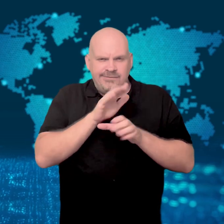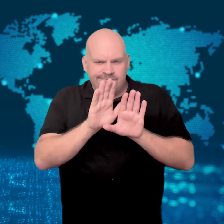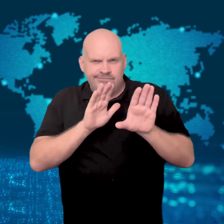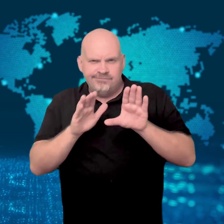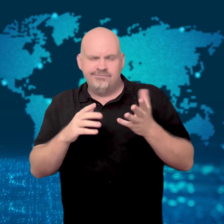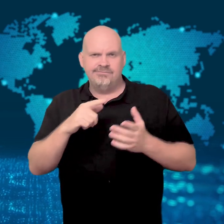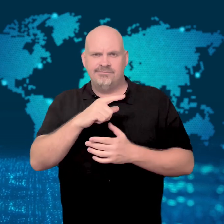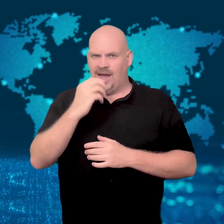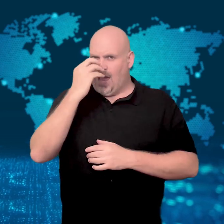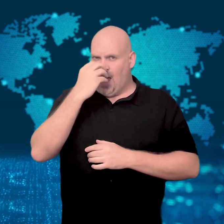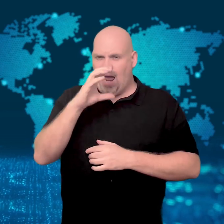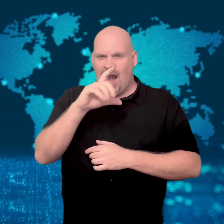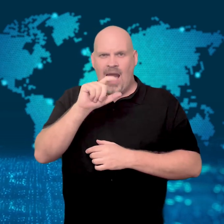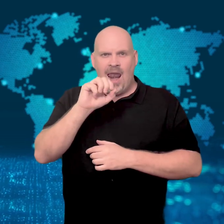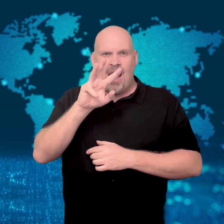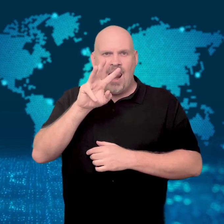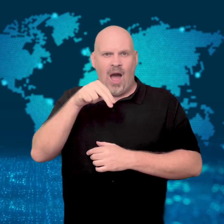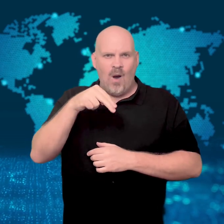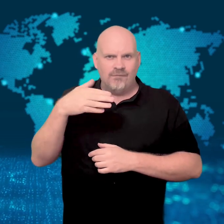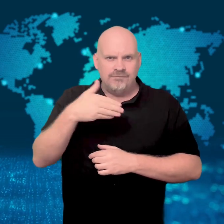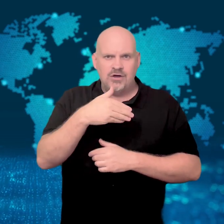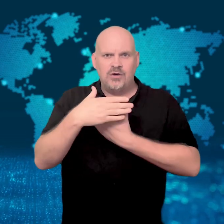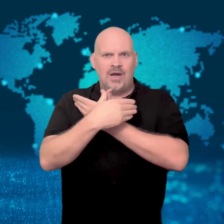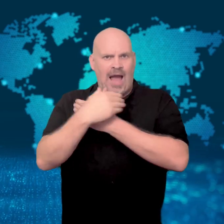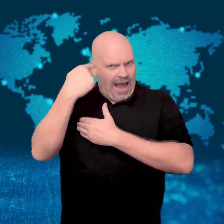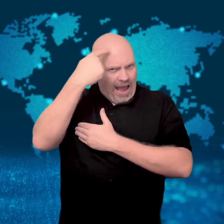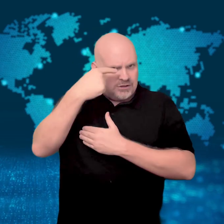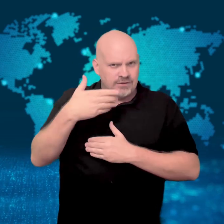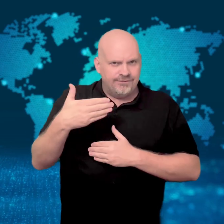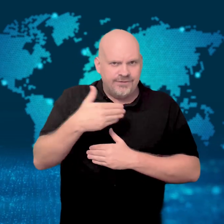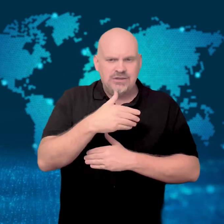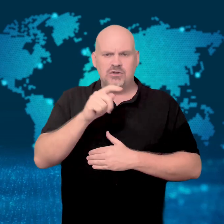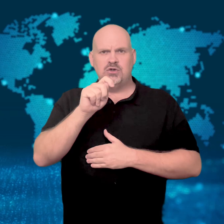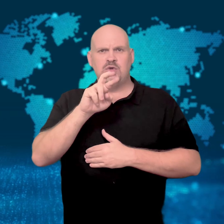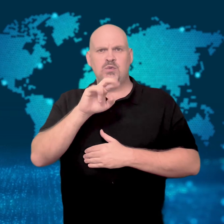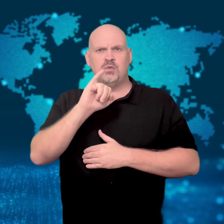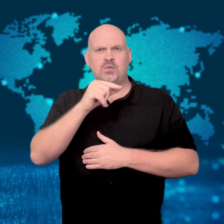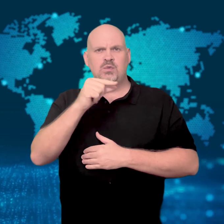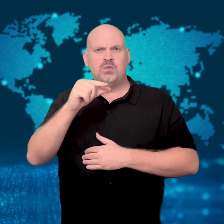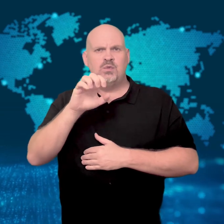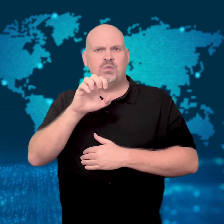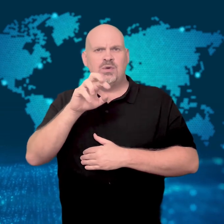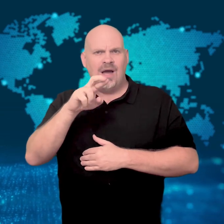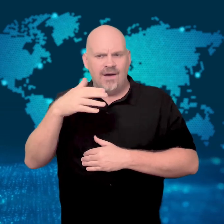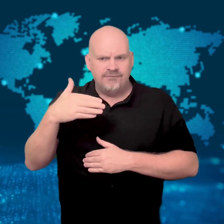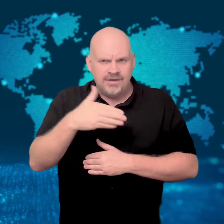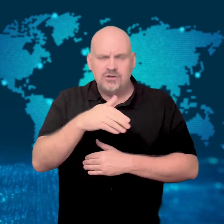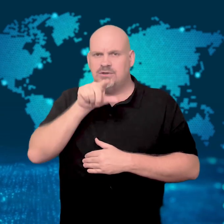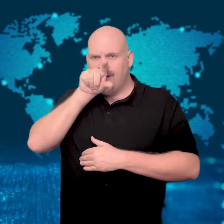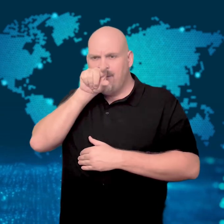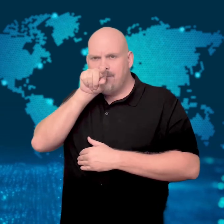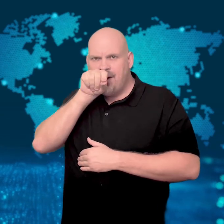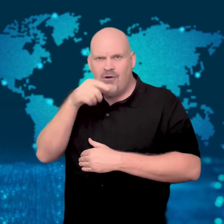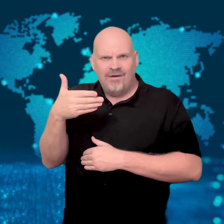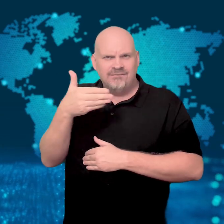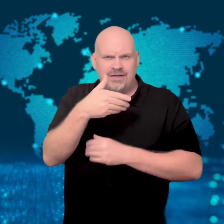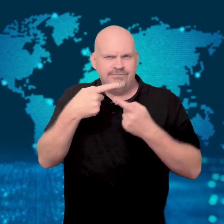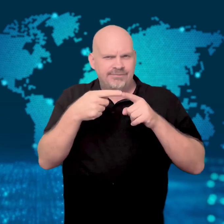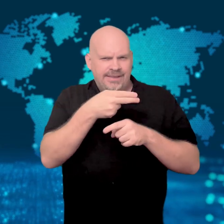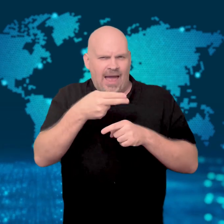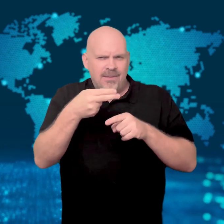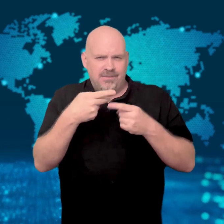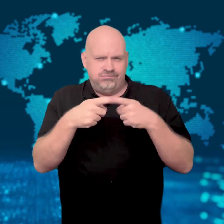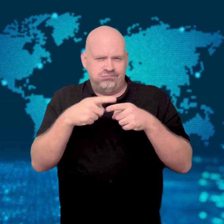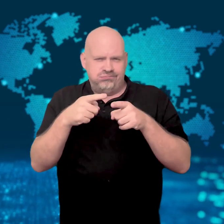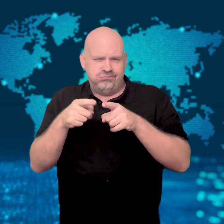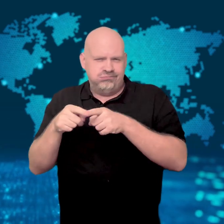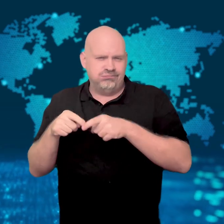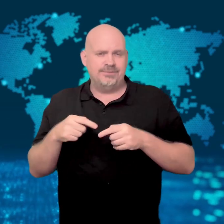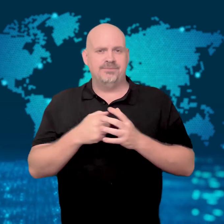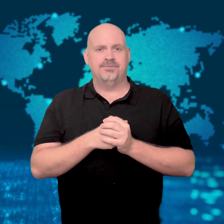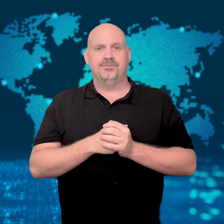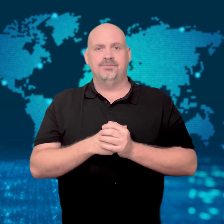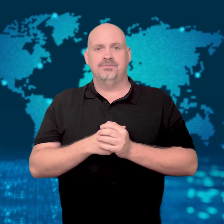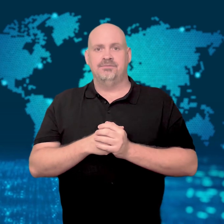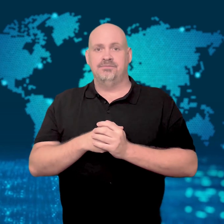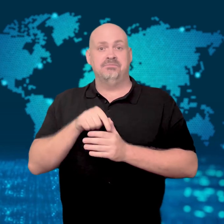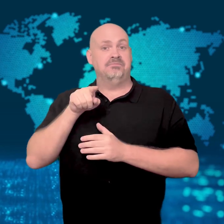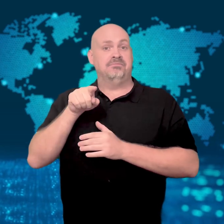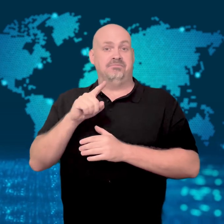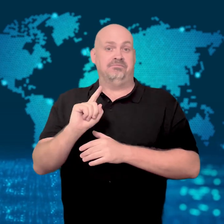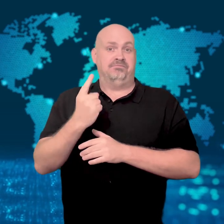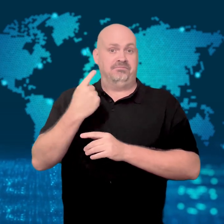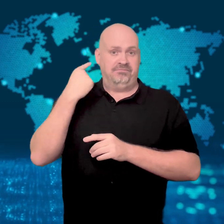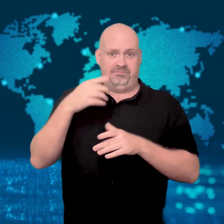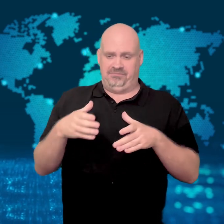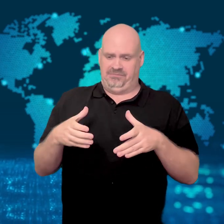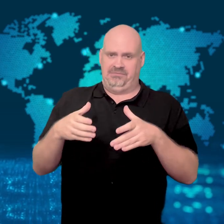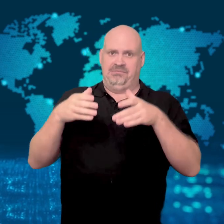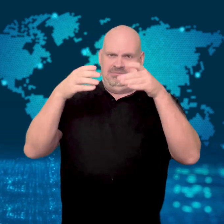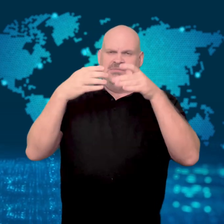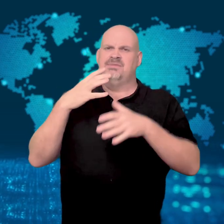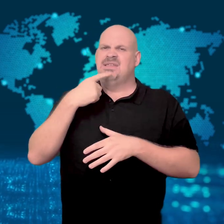Originally, the tank was reported as damaged and leaking.